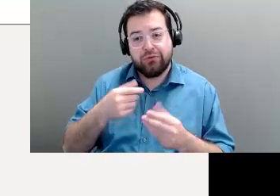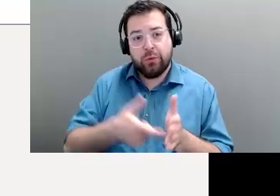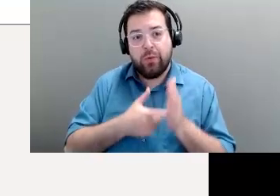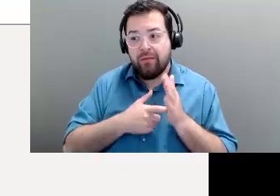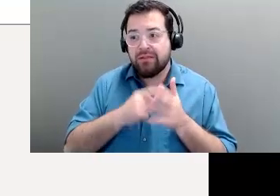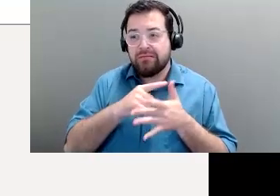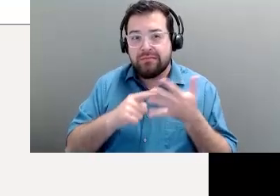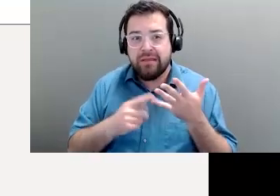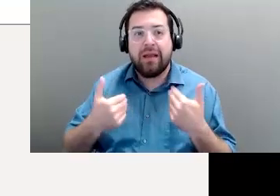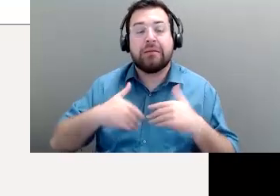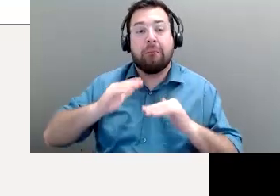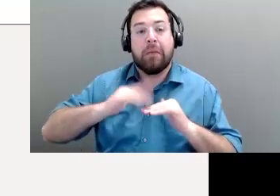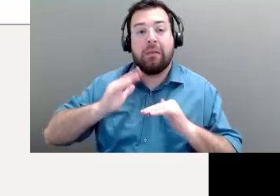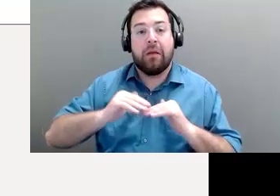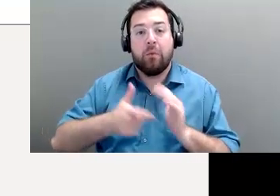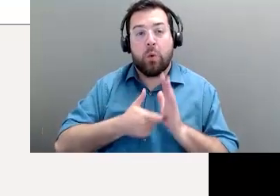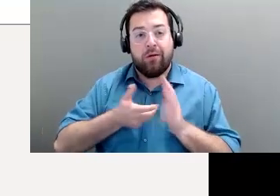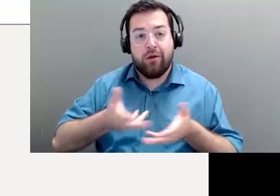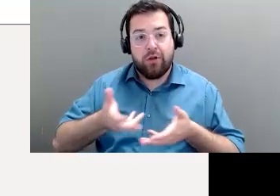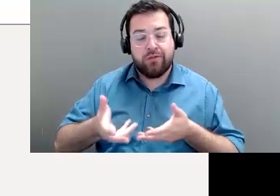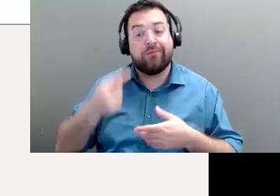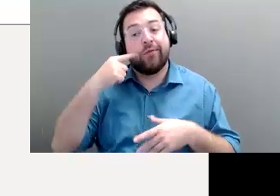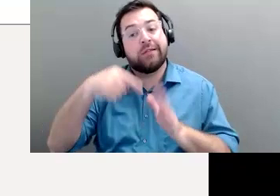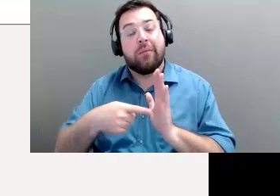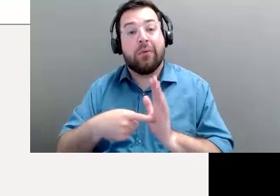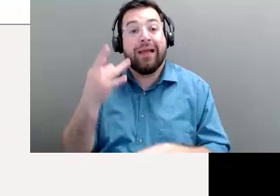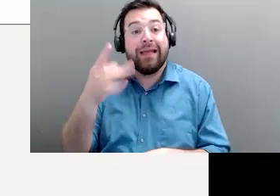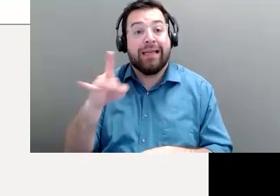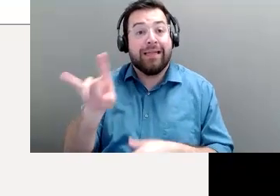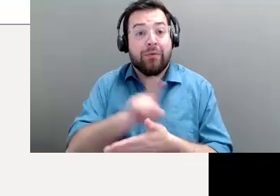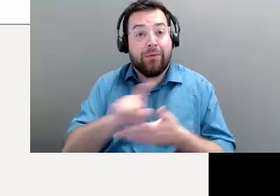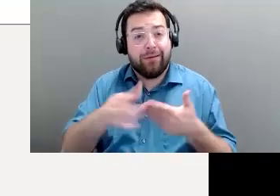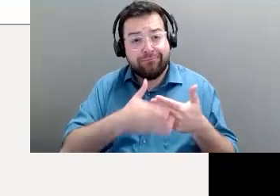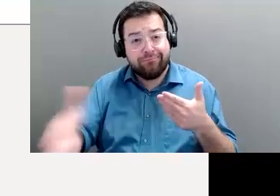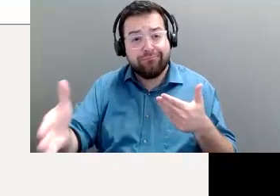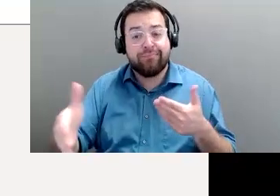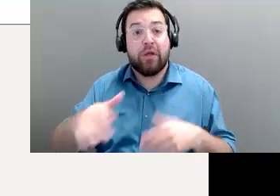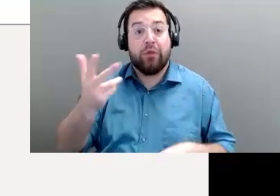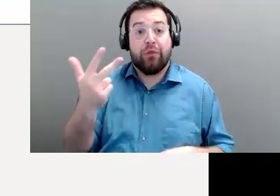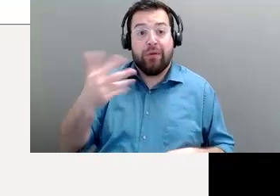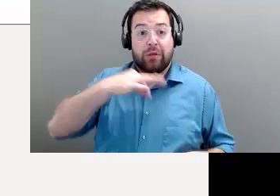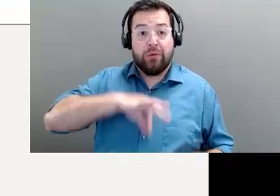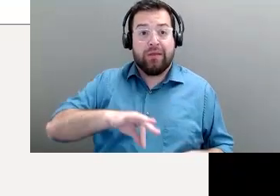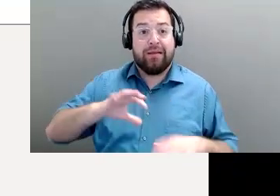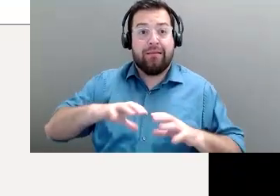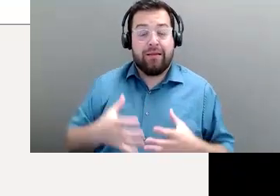So for example, for an 18 week, three unit course, it's recommended that the minimum